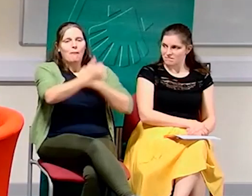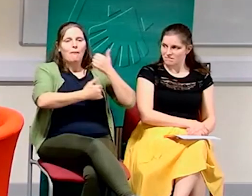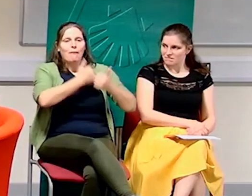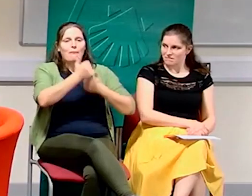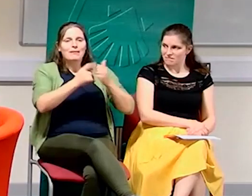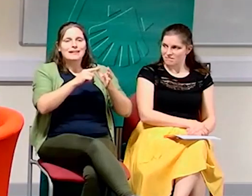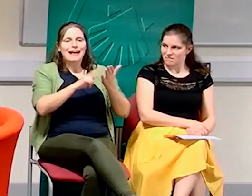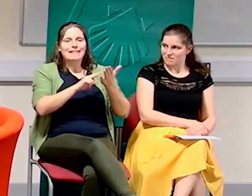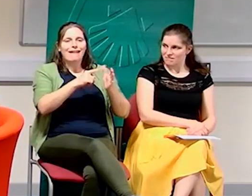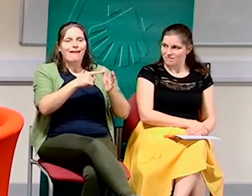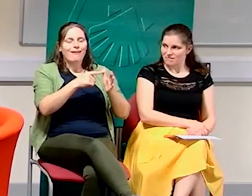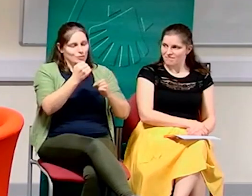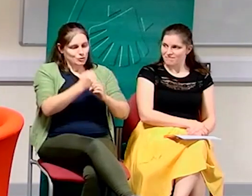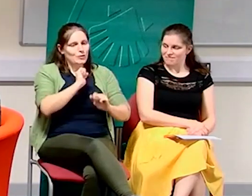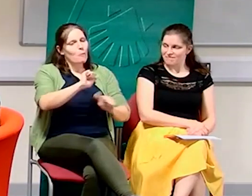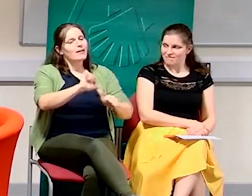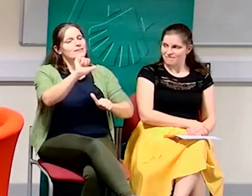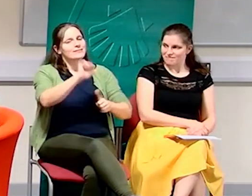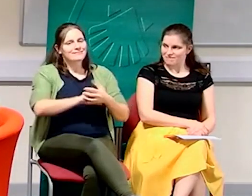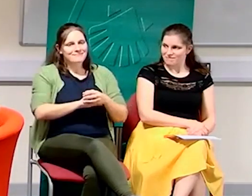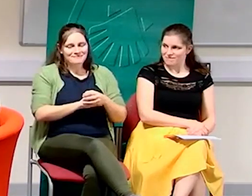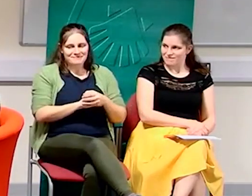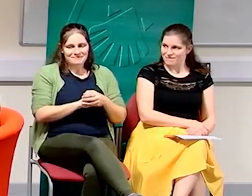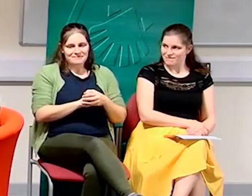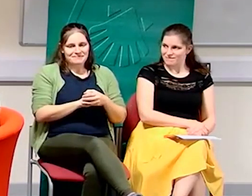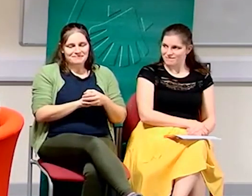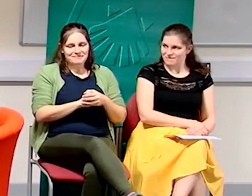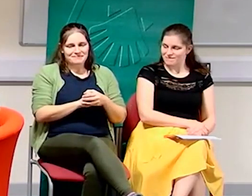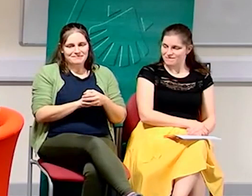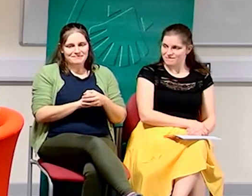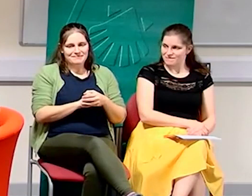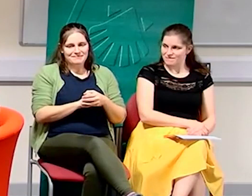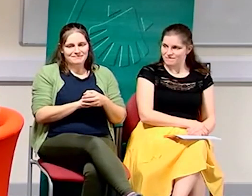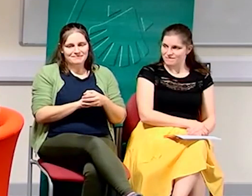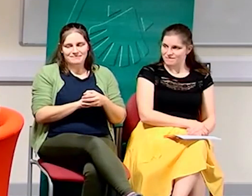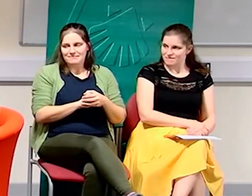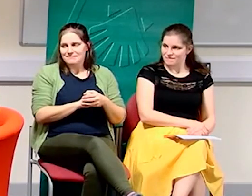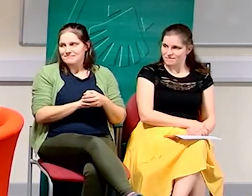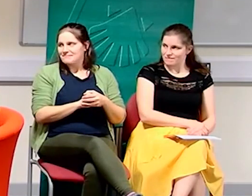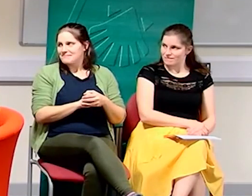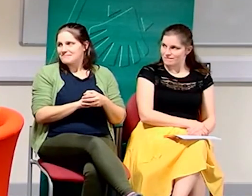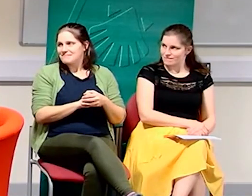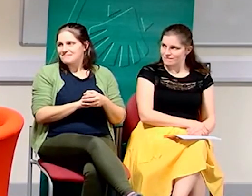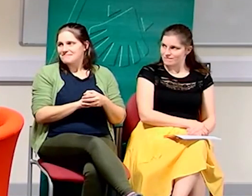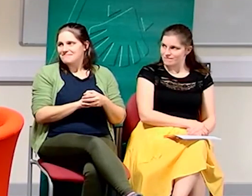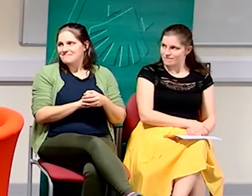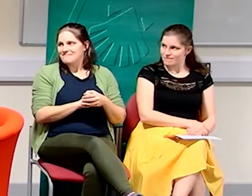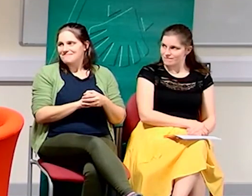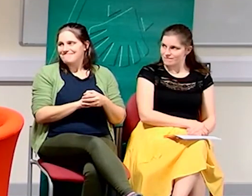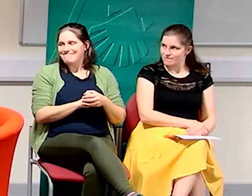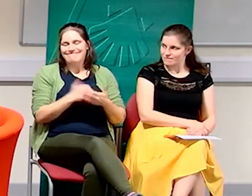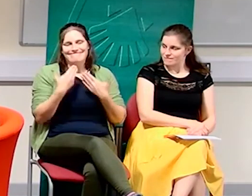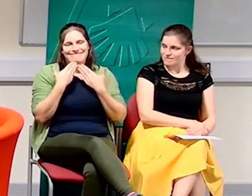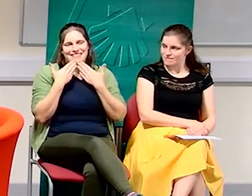doing the best you can um with uh with with what you've got thank you thank you so much